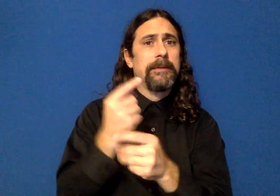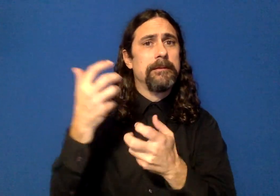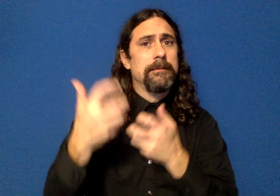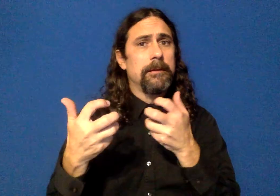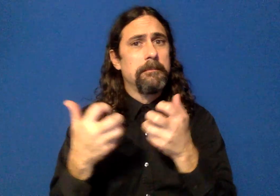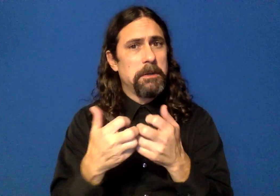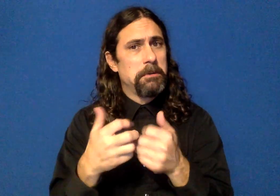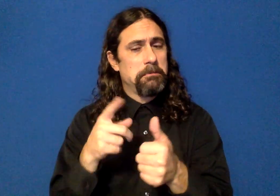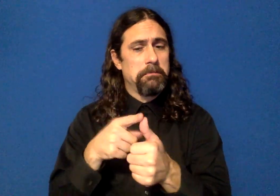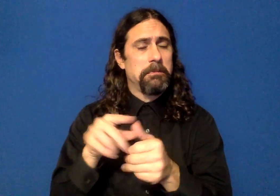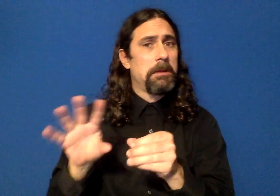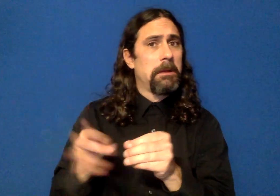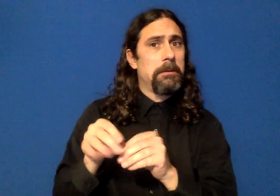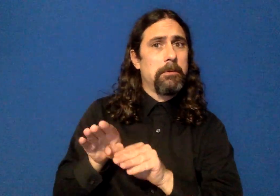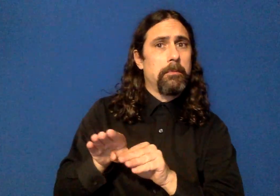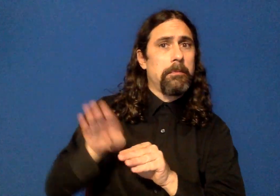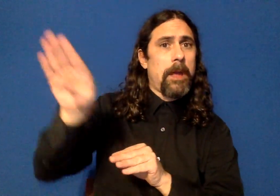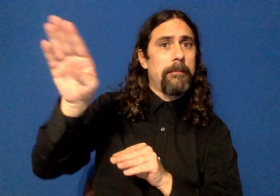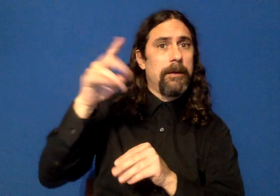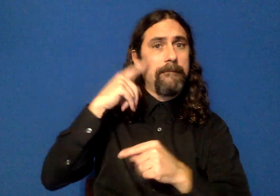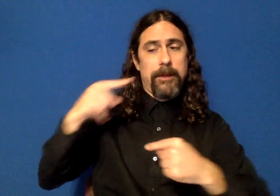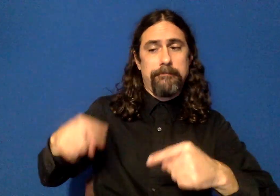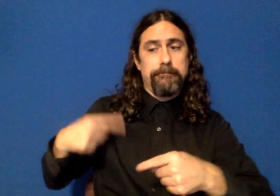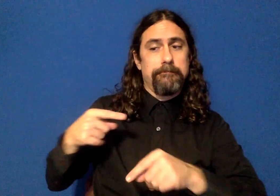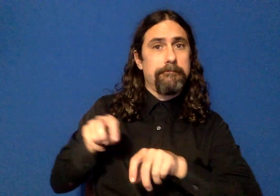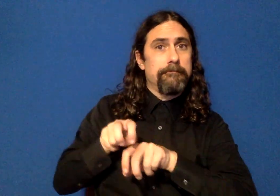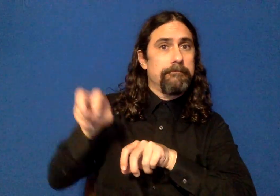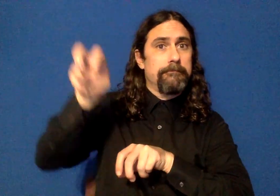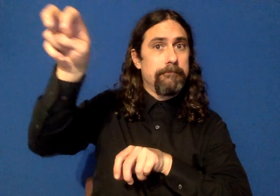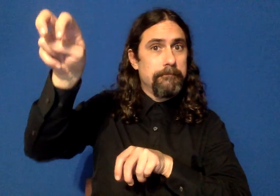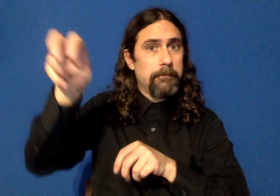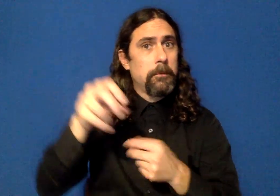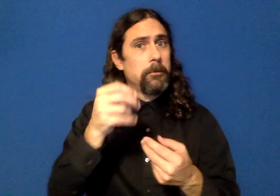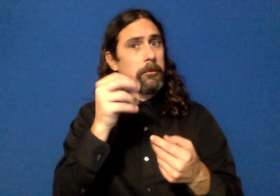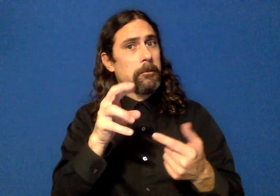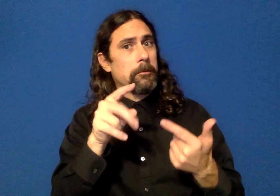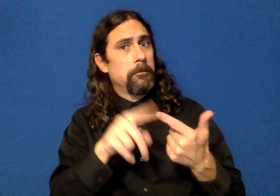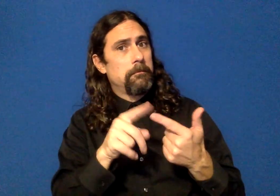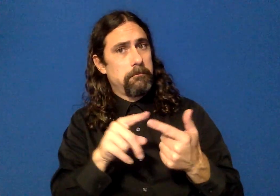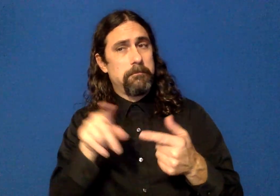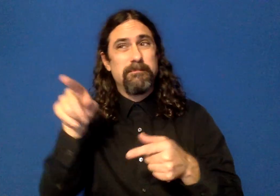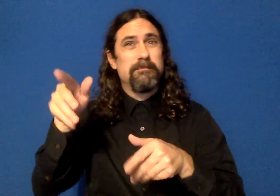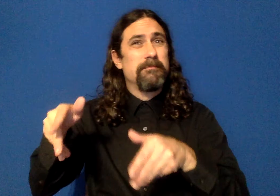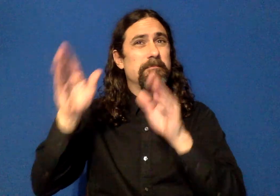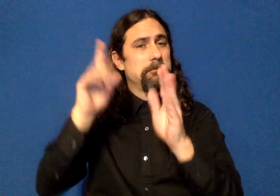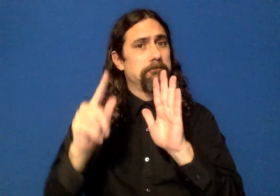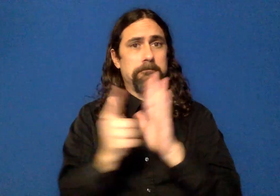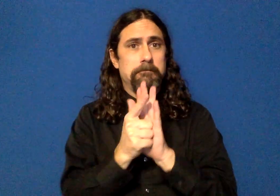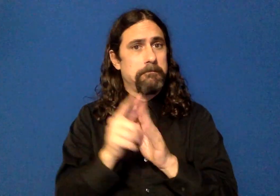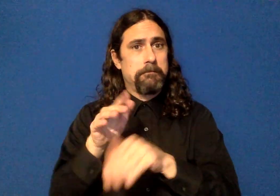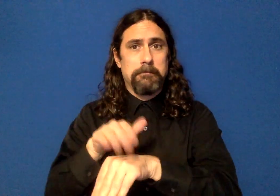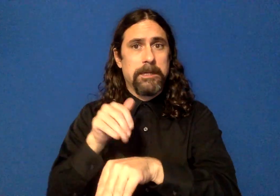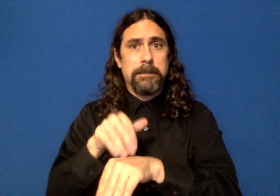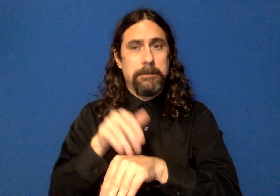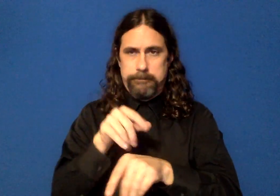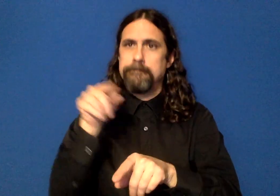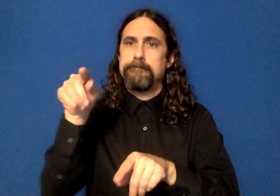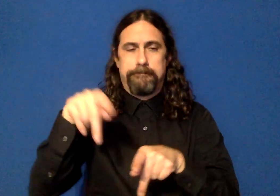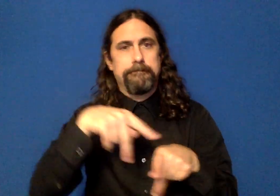user to enter the building; allowing a service animal in a building that has a no pet policy.